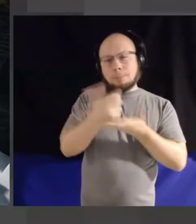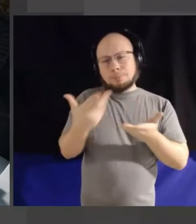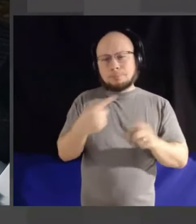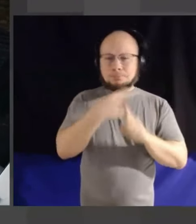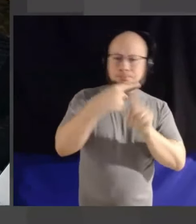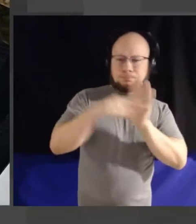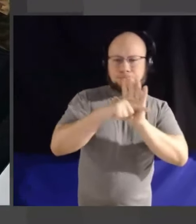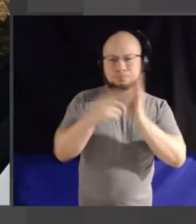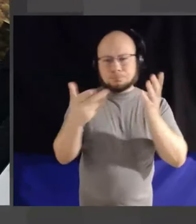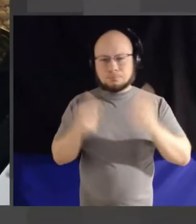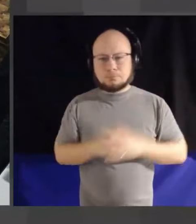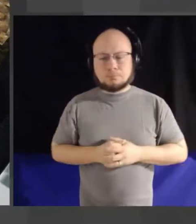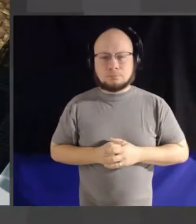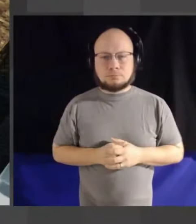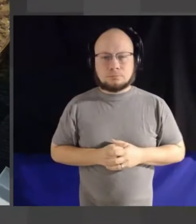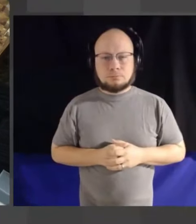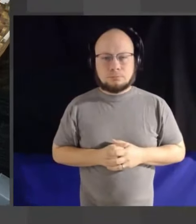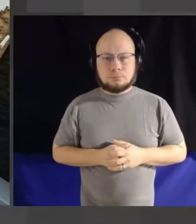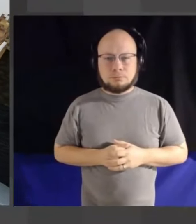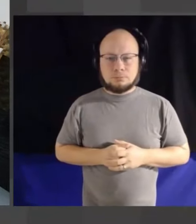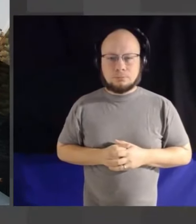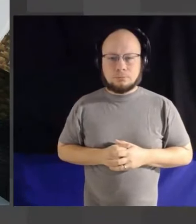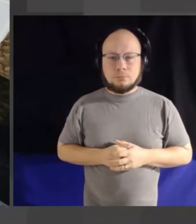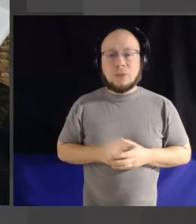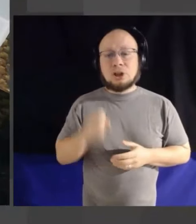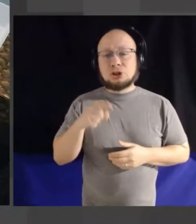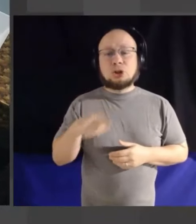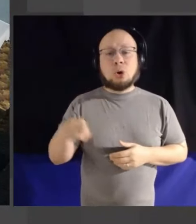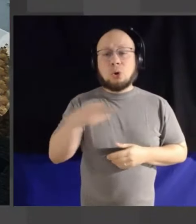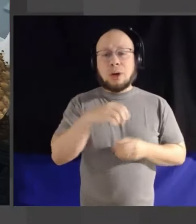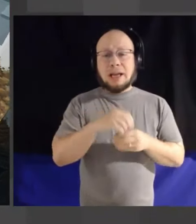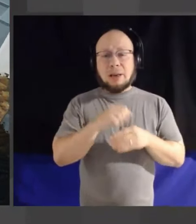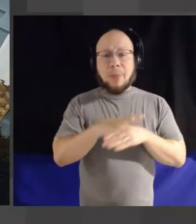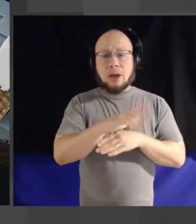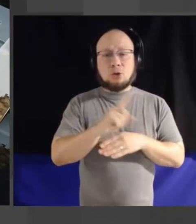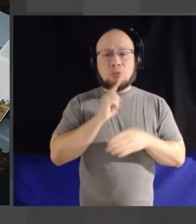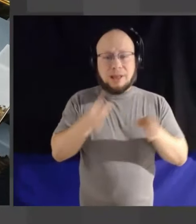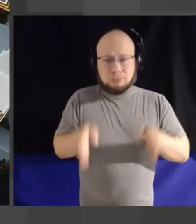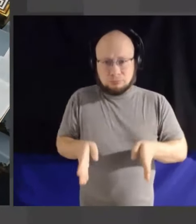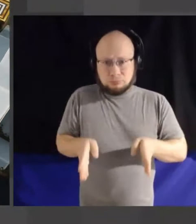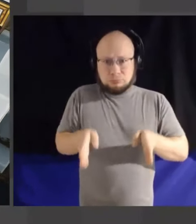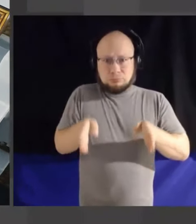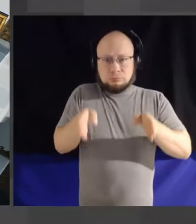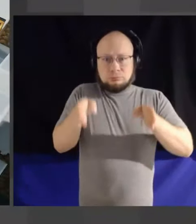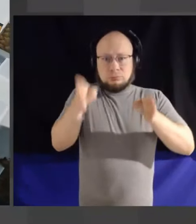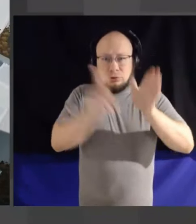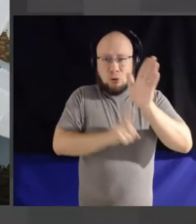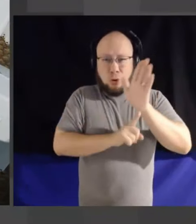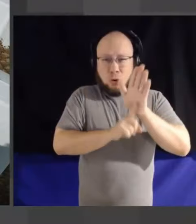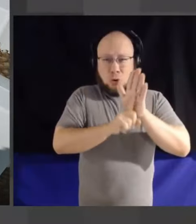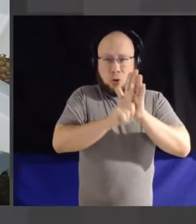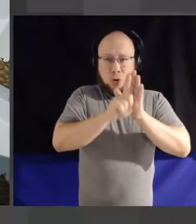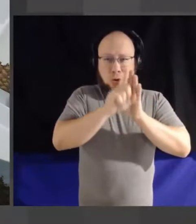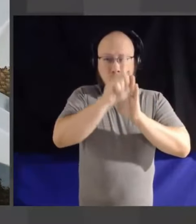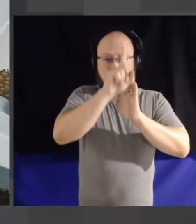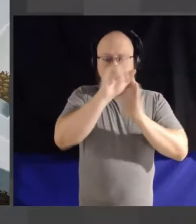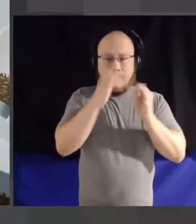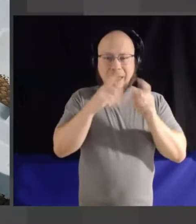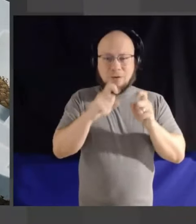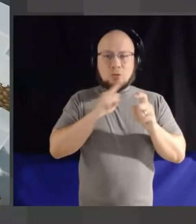DOORS. THAT IS AWESOME. WHAT IS THIS?